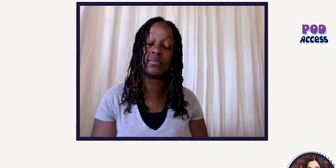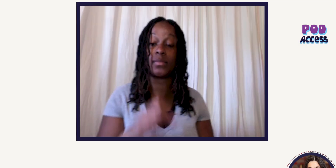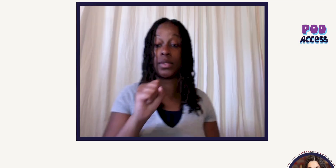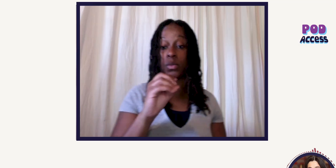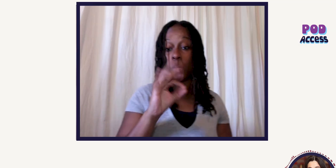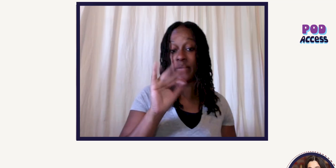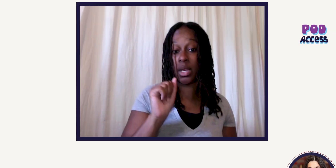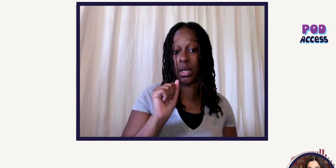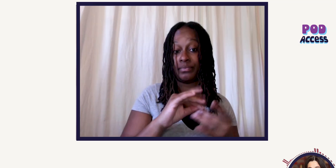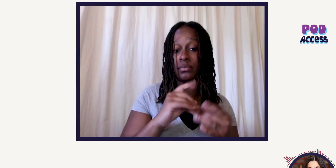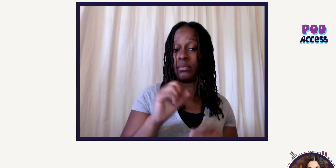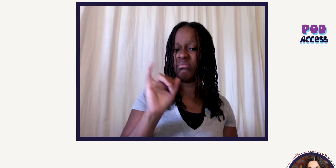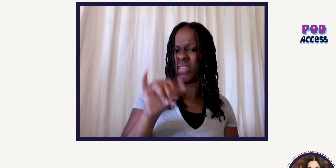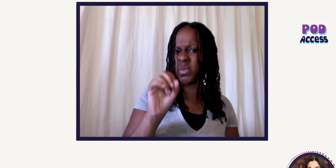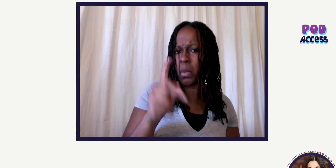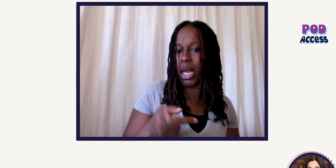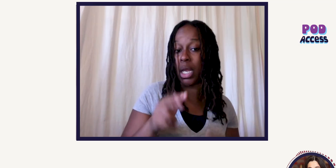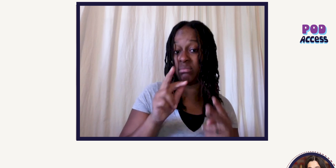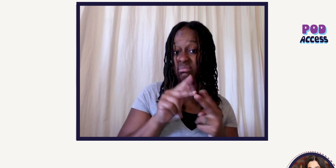That's okay. Neither does LaVant Consulting, Inc.